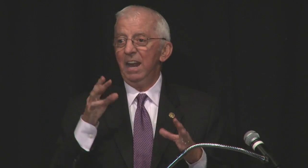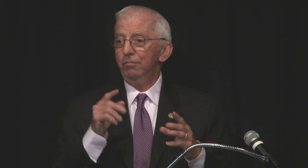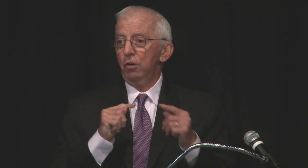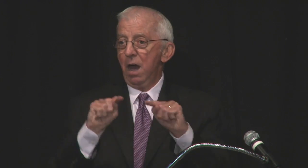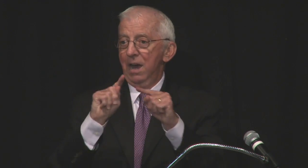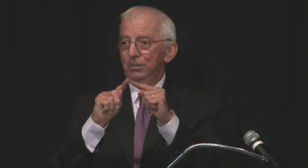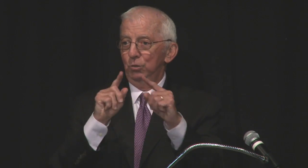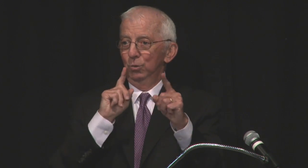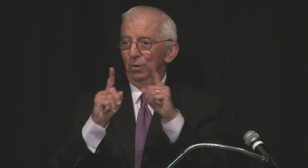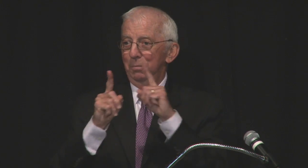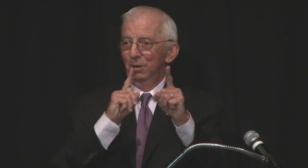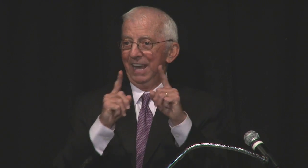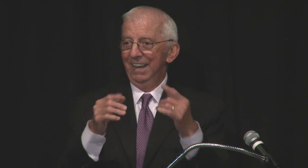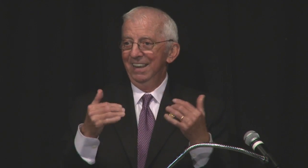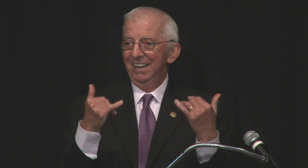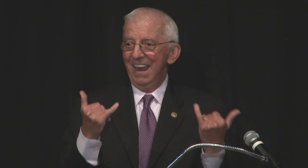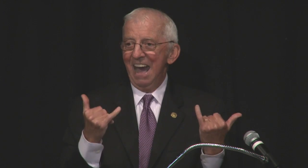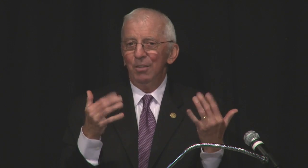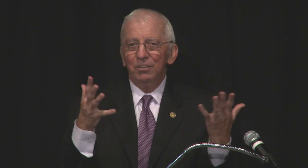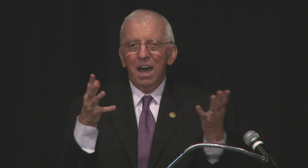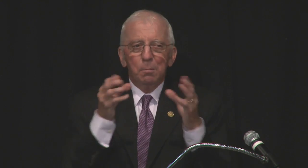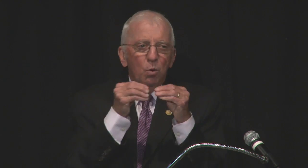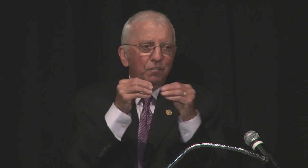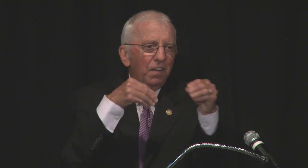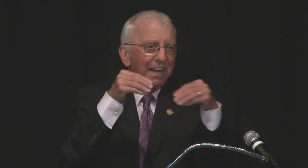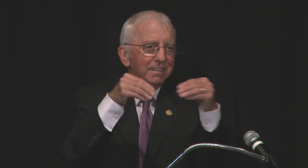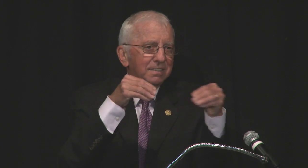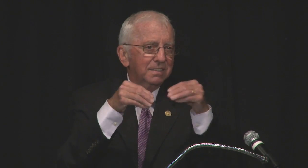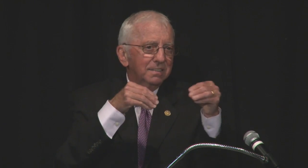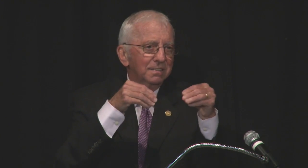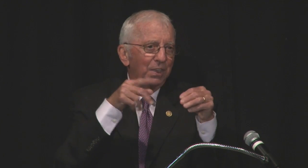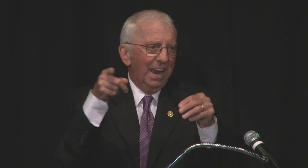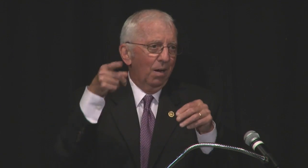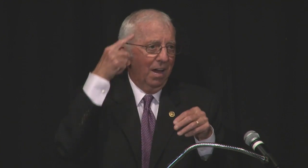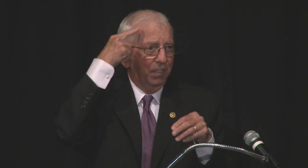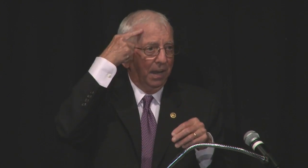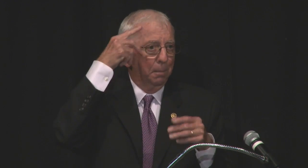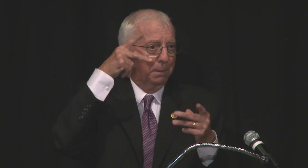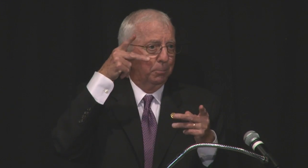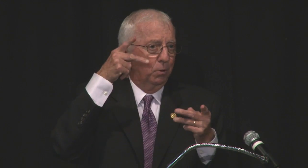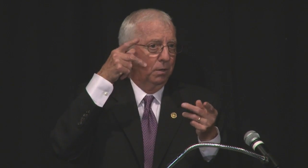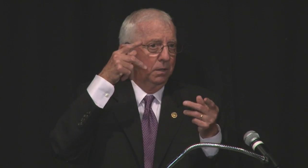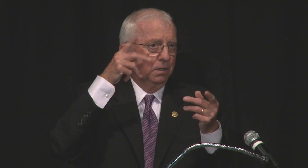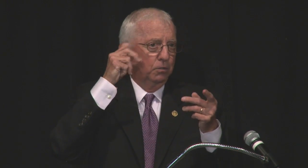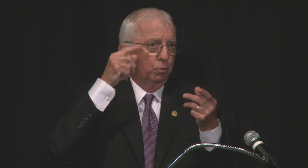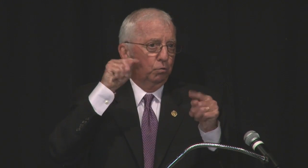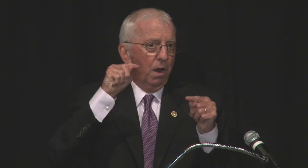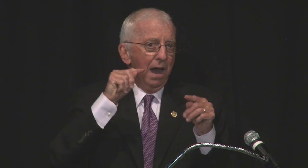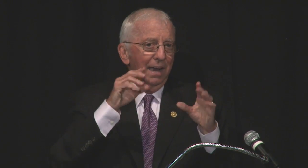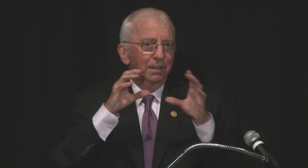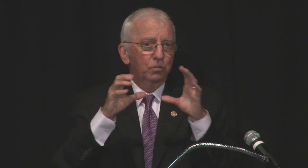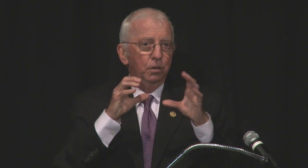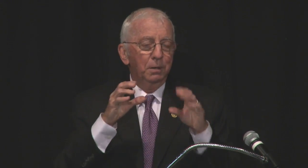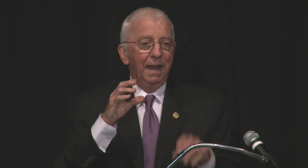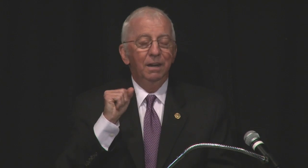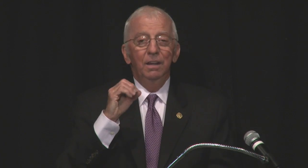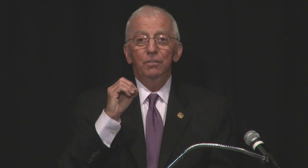have tried to communicate. Now there's a lot more flex there I think. And people do try to communicate.